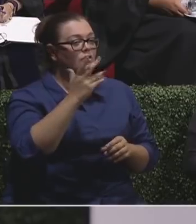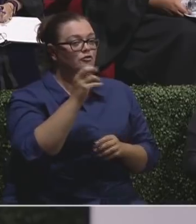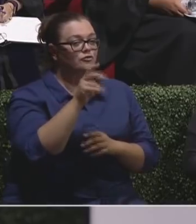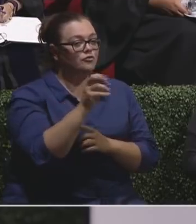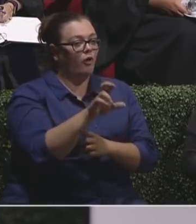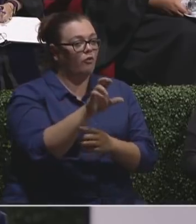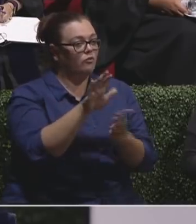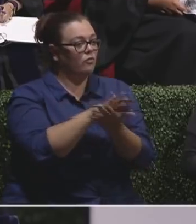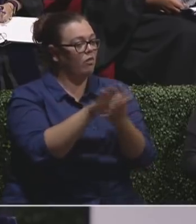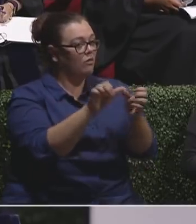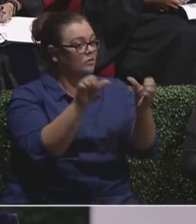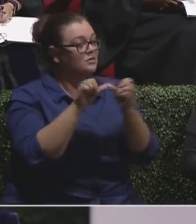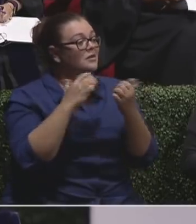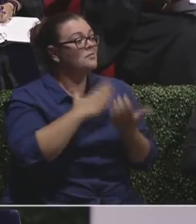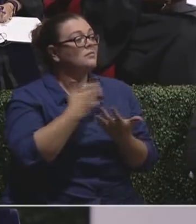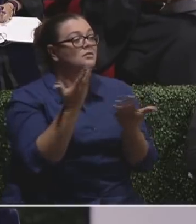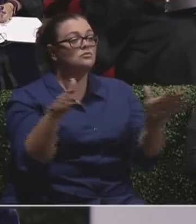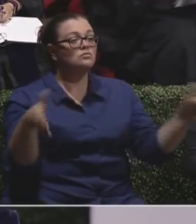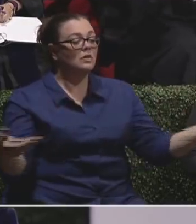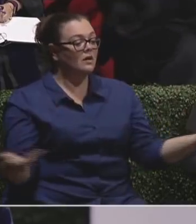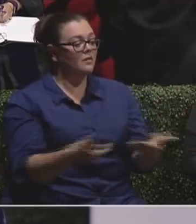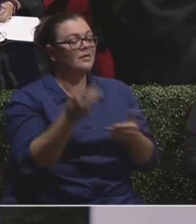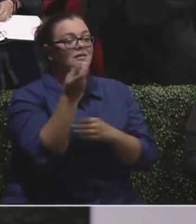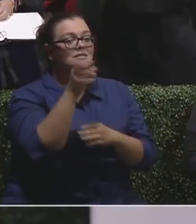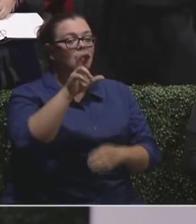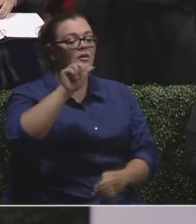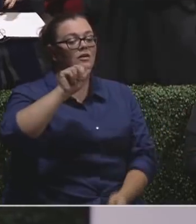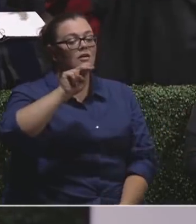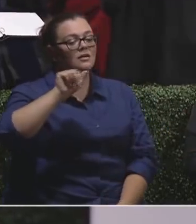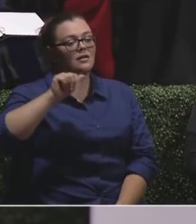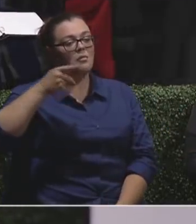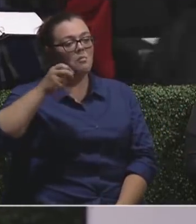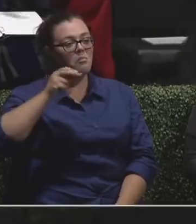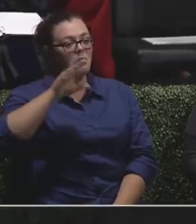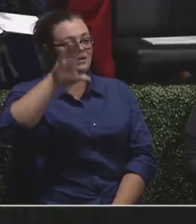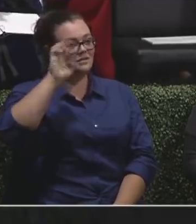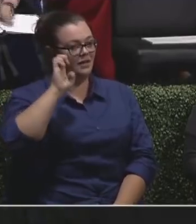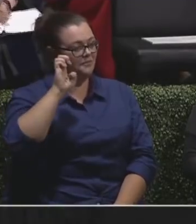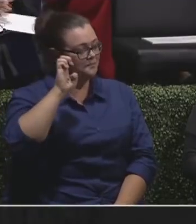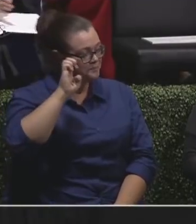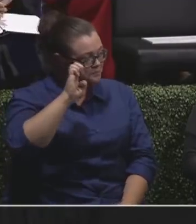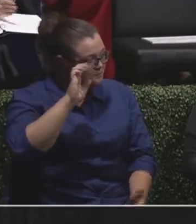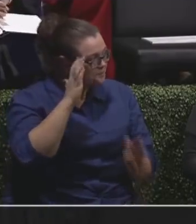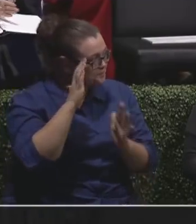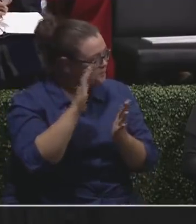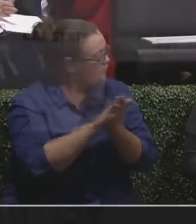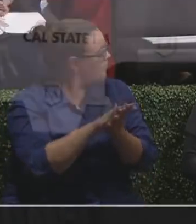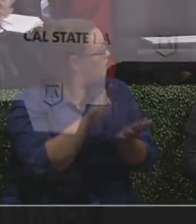PONCE SERVES ON SEVERAL BOARDS, INCLUDING THE BOARD OF THE CALIFORNIA CHARTER SCHOOLS ASSOCIATION. PLEASE JOIN ME IN WELCOMING DR. ANA PONCE.